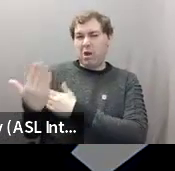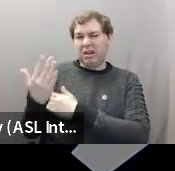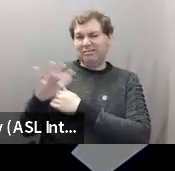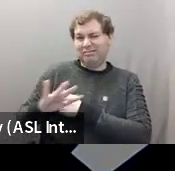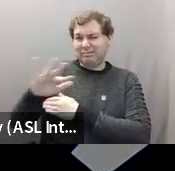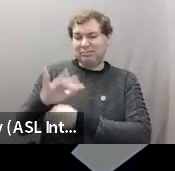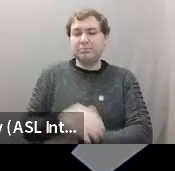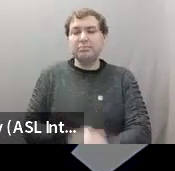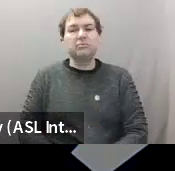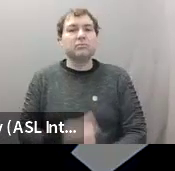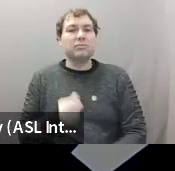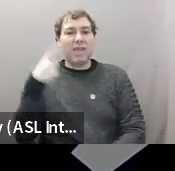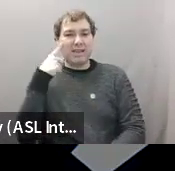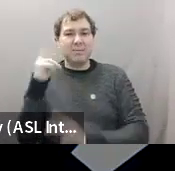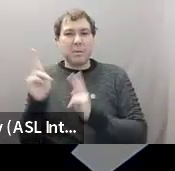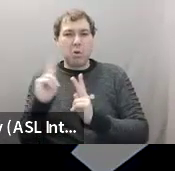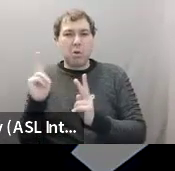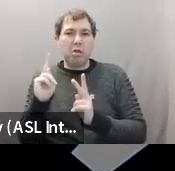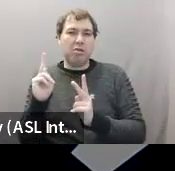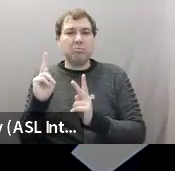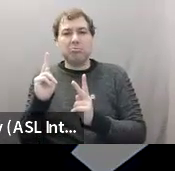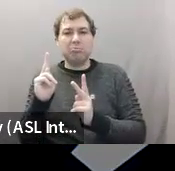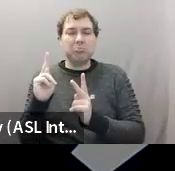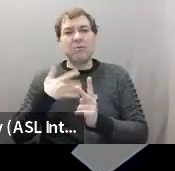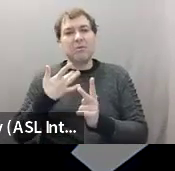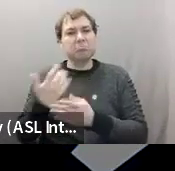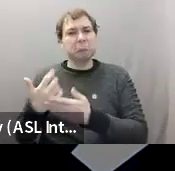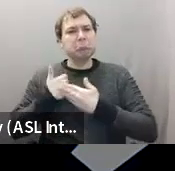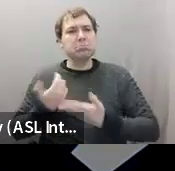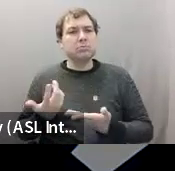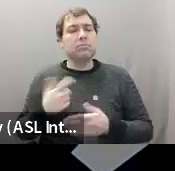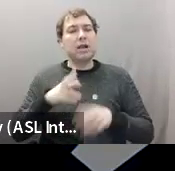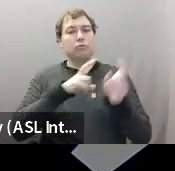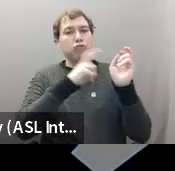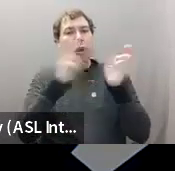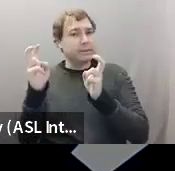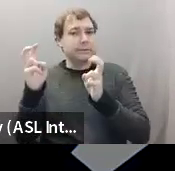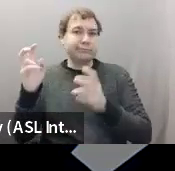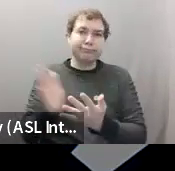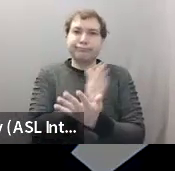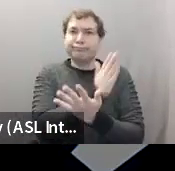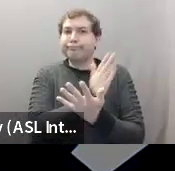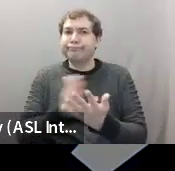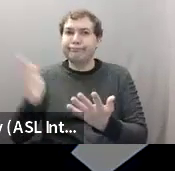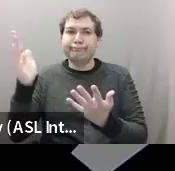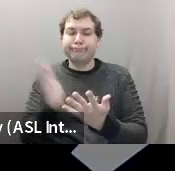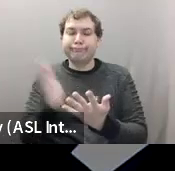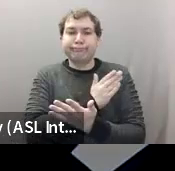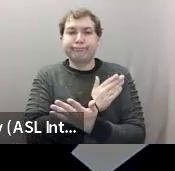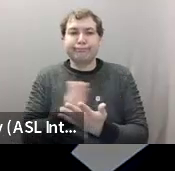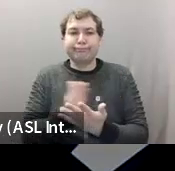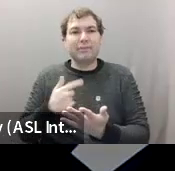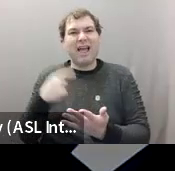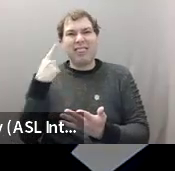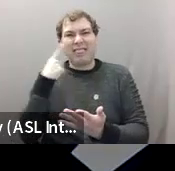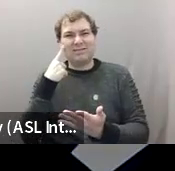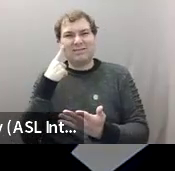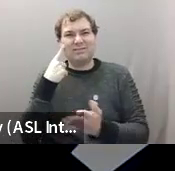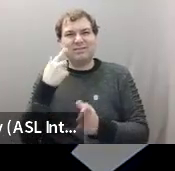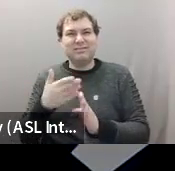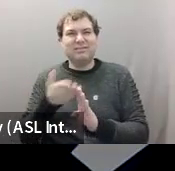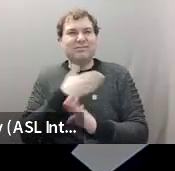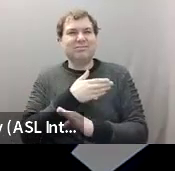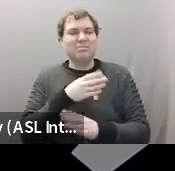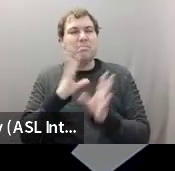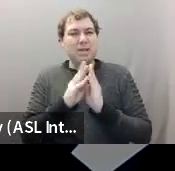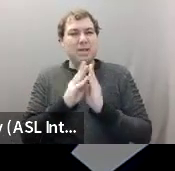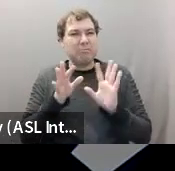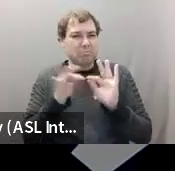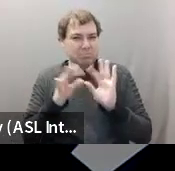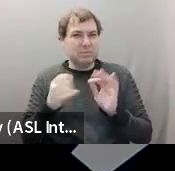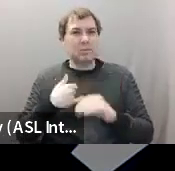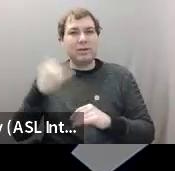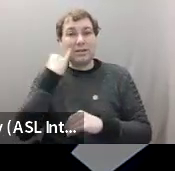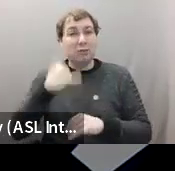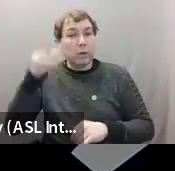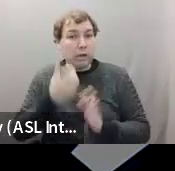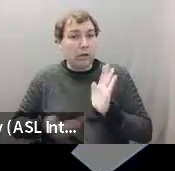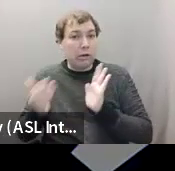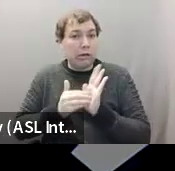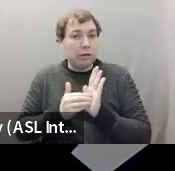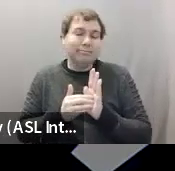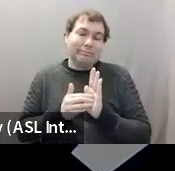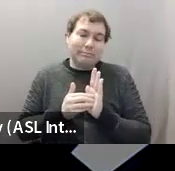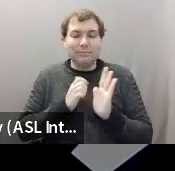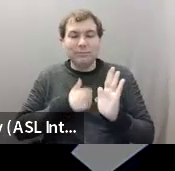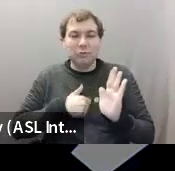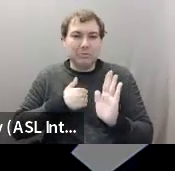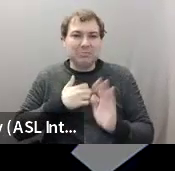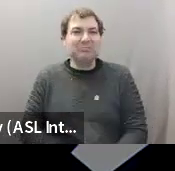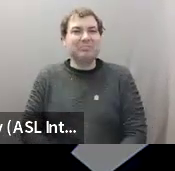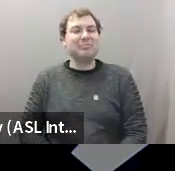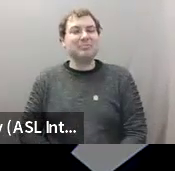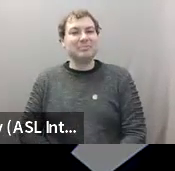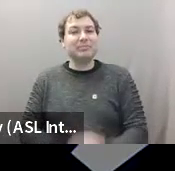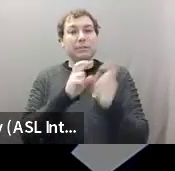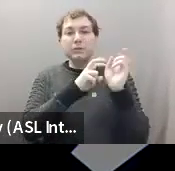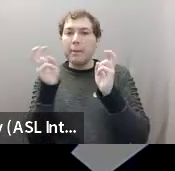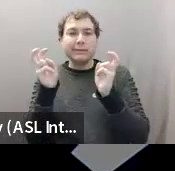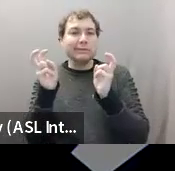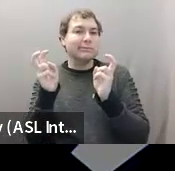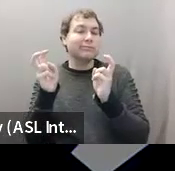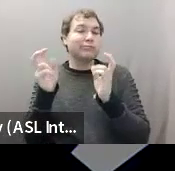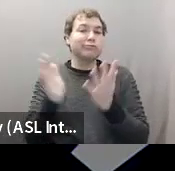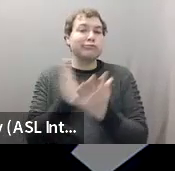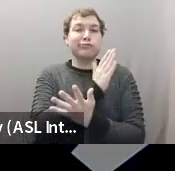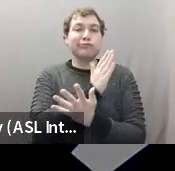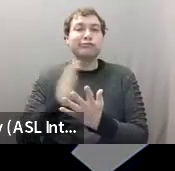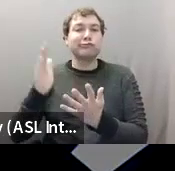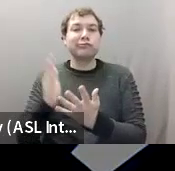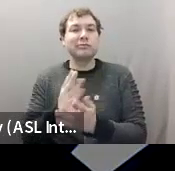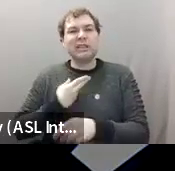Christinne Gray: which I think people find a little bit helpful. My topics range I kind of and I think I said this at one of the other meetings. So if if you guys have heard me repeat this before, I'm so sorry. But my topics arrange, and I kind of use the calendar